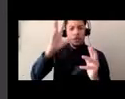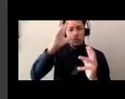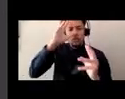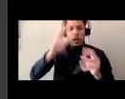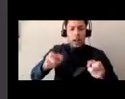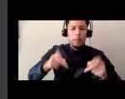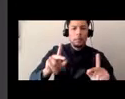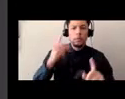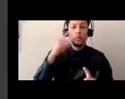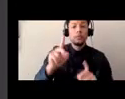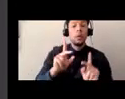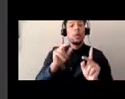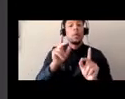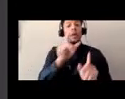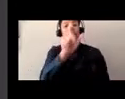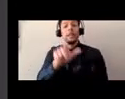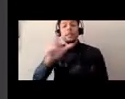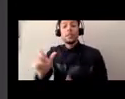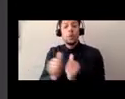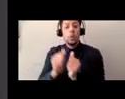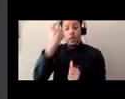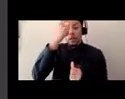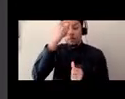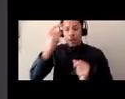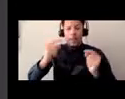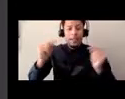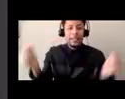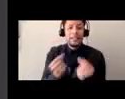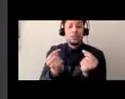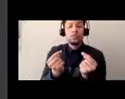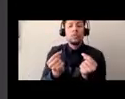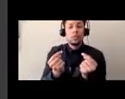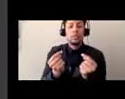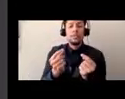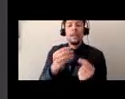I believe we have rounded out everyone who had a comment in the box.